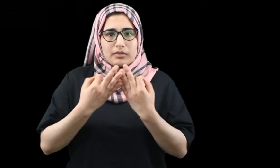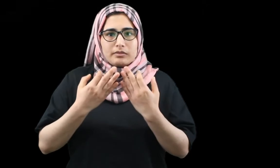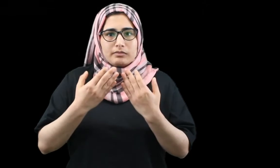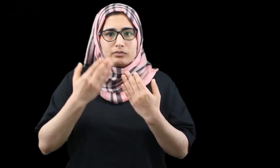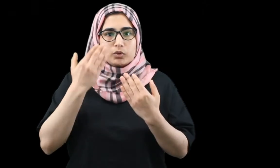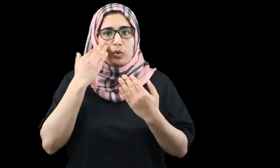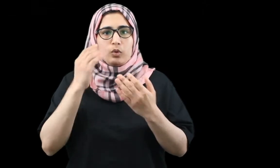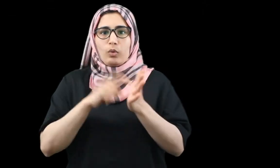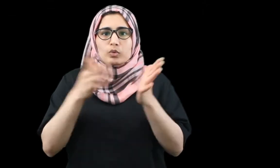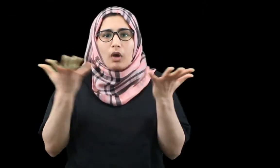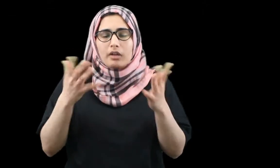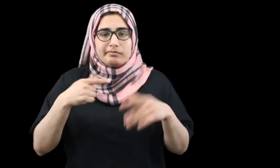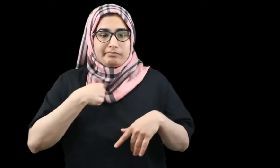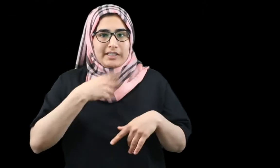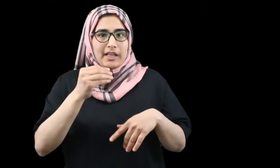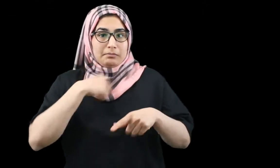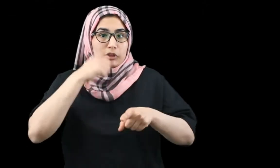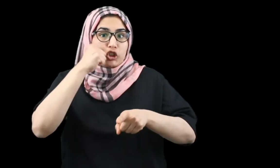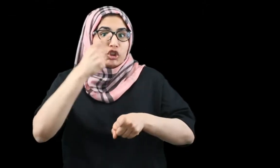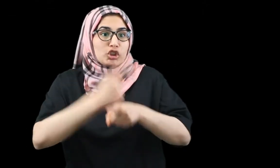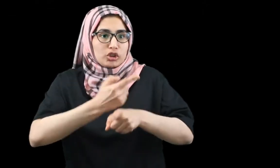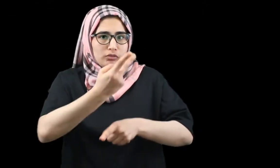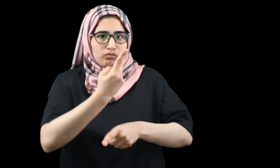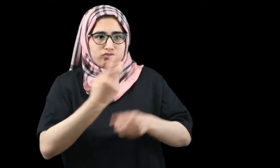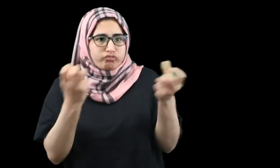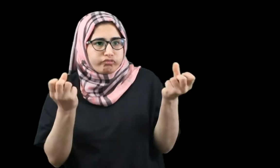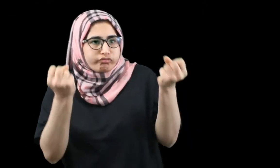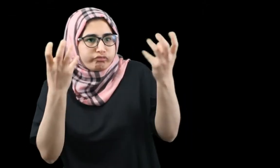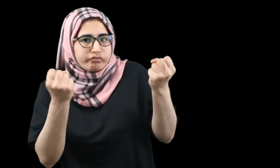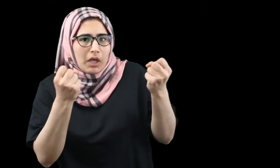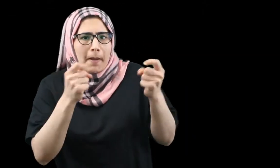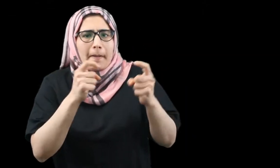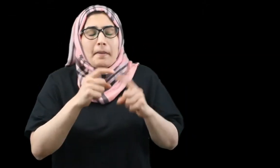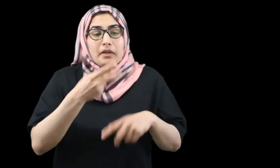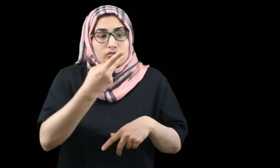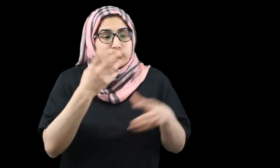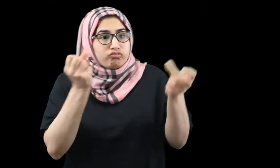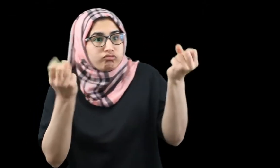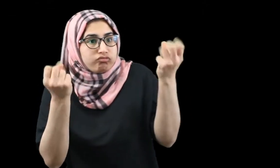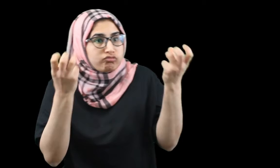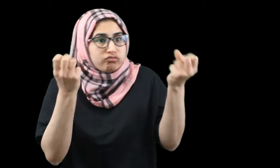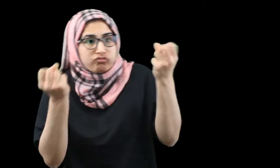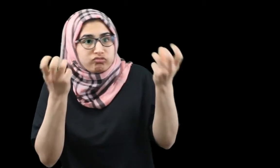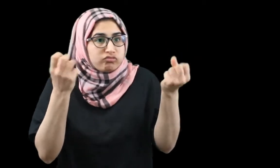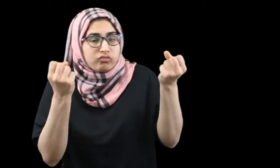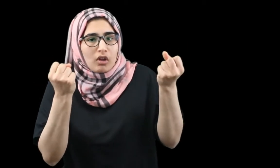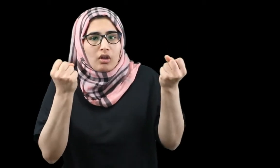My family noticed my sister and I communicating using sign language.